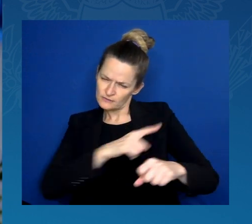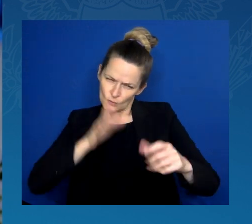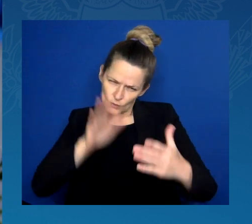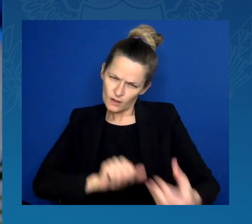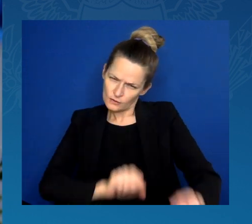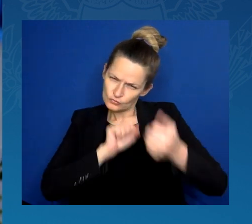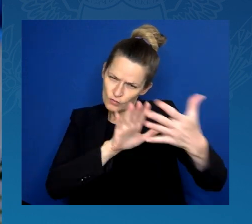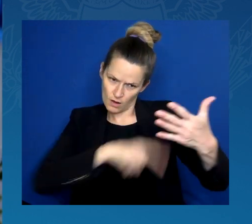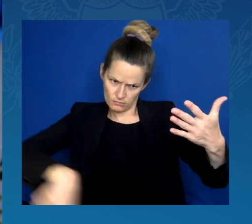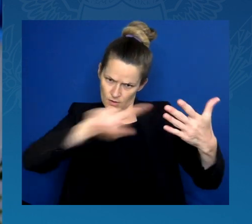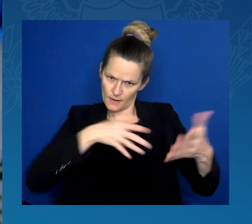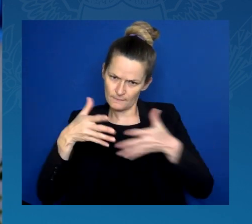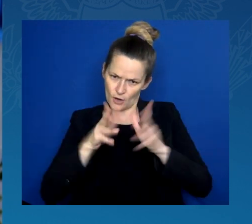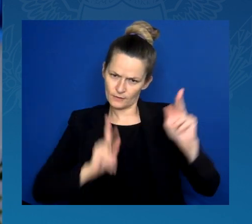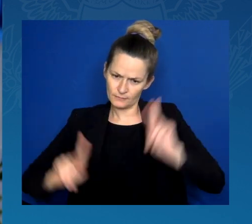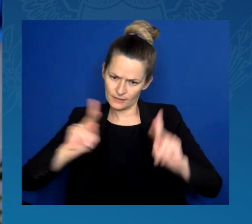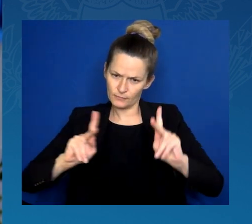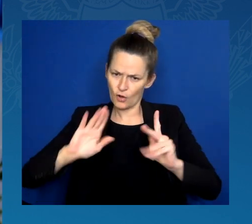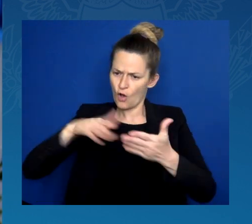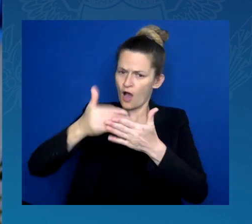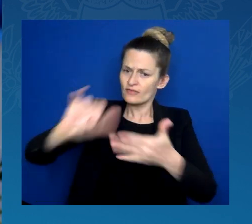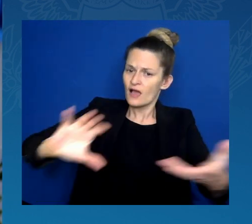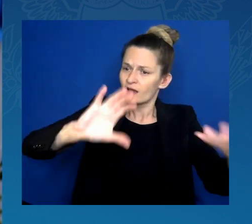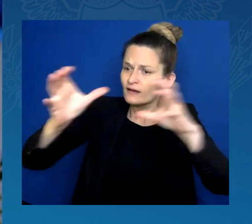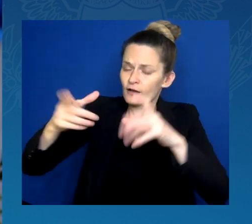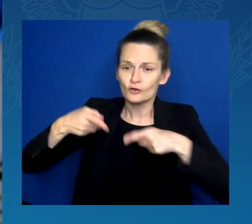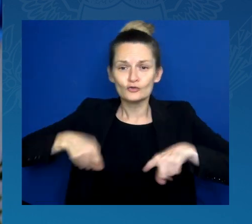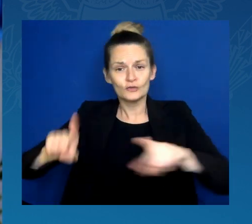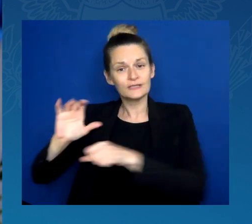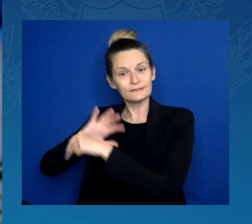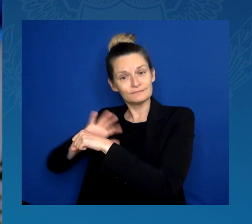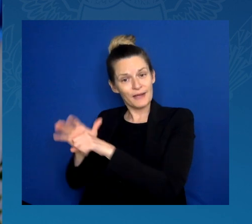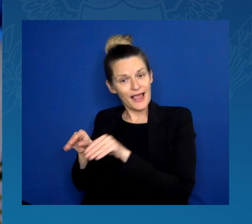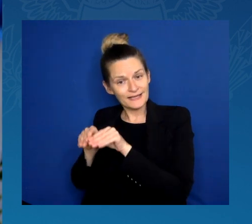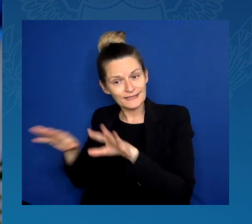the pandemic, the economic crisis, the climate crisis.